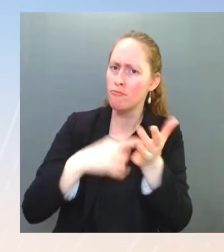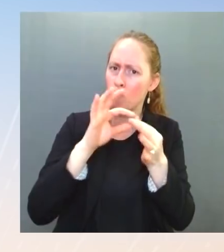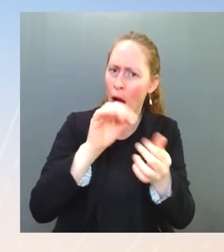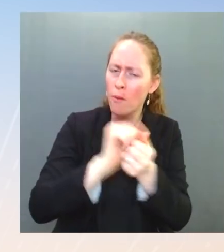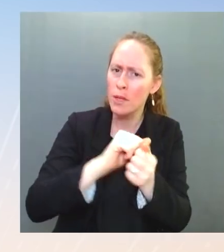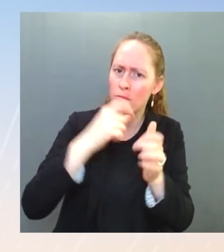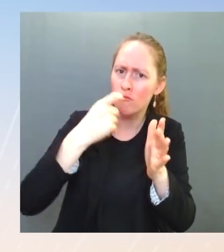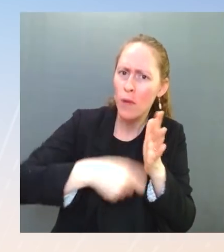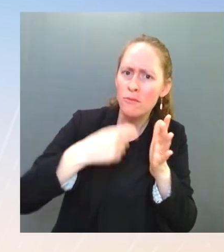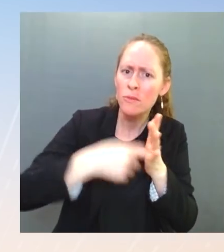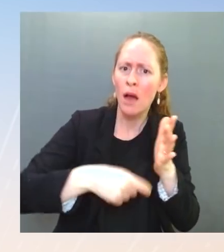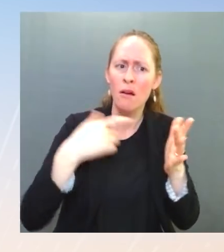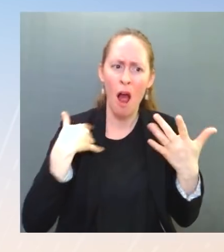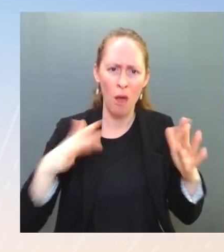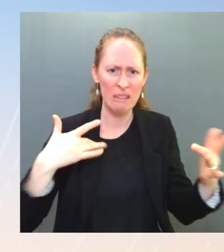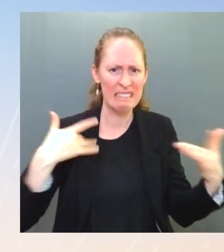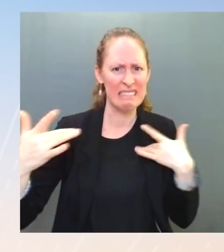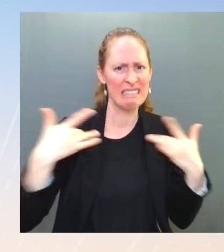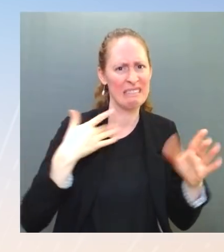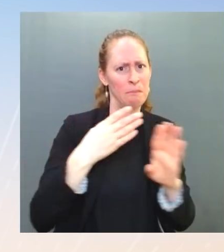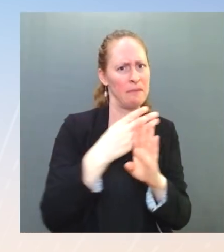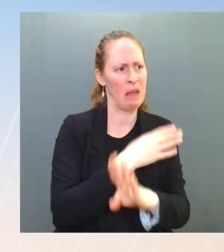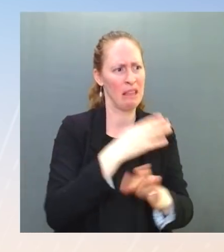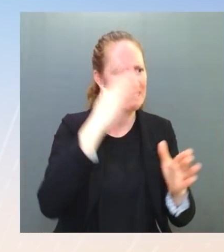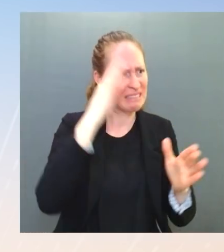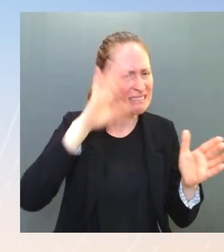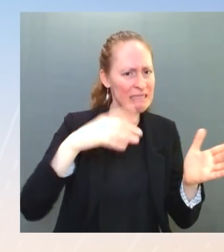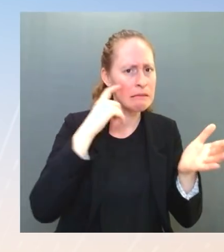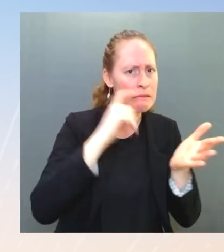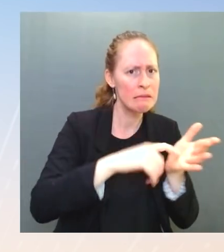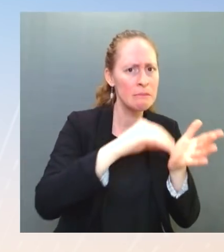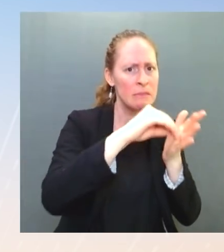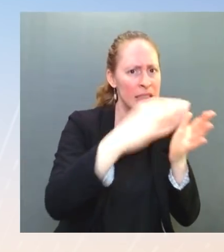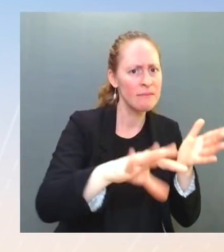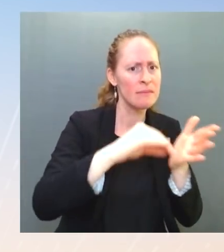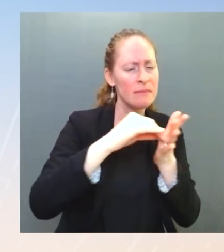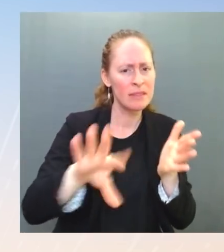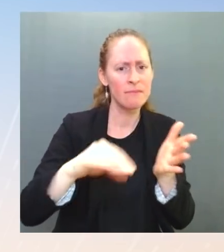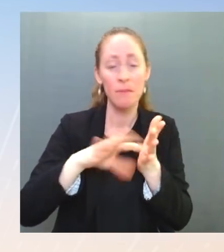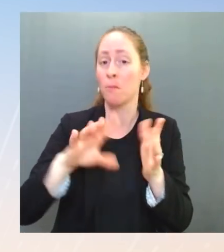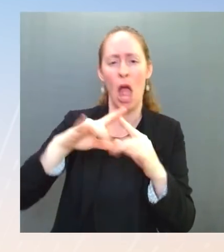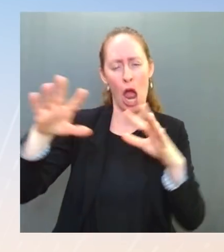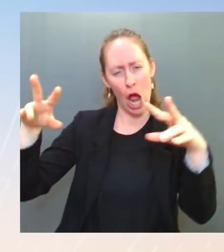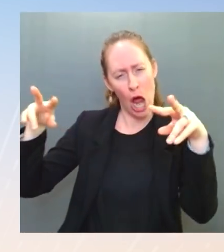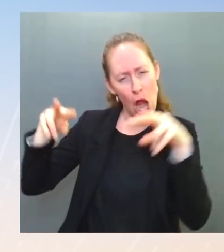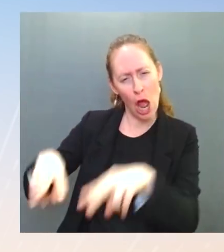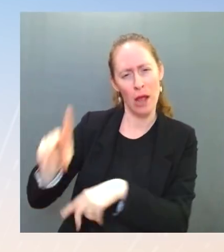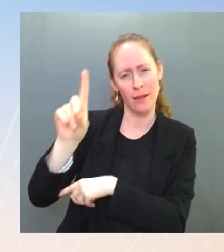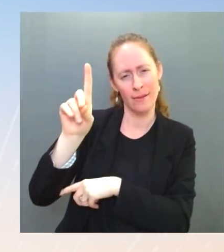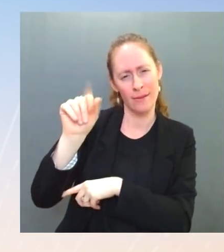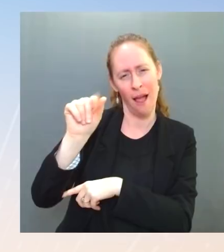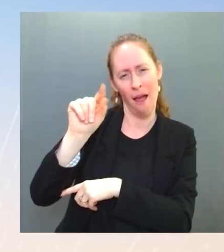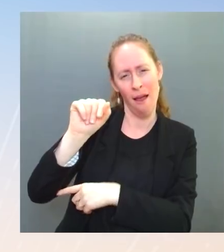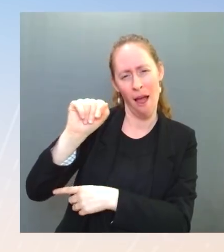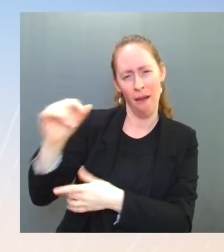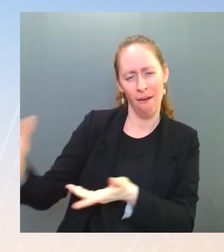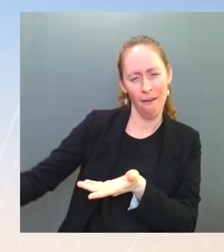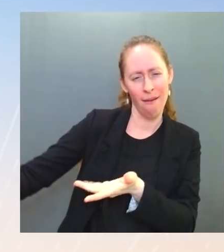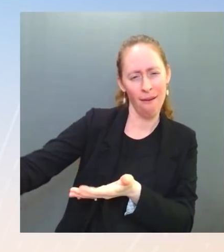the average gas prices are up 80 cents to a dollar. It's about a 25 percent. We've seen increase in gas price